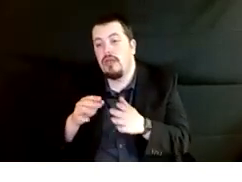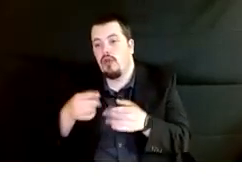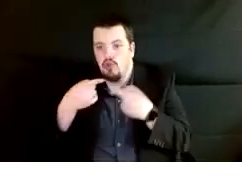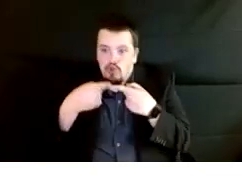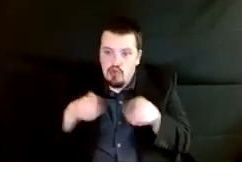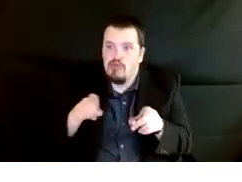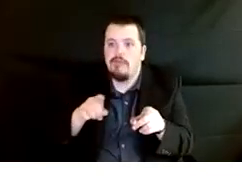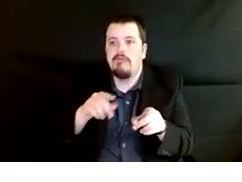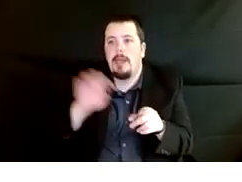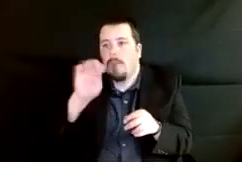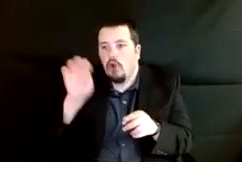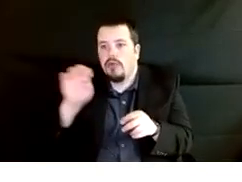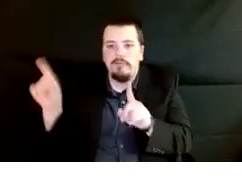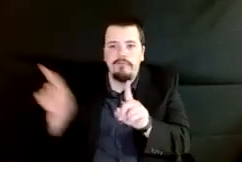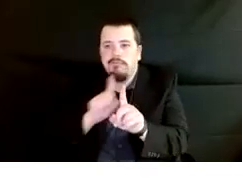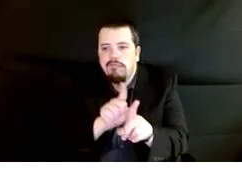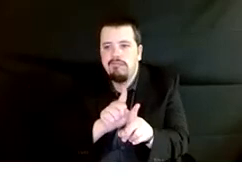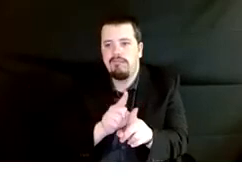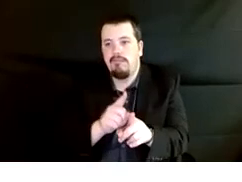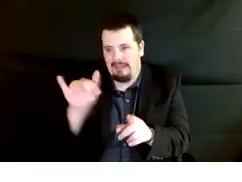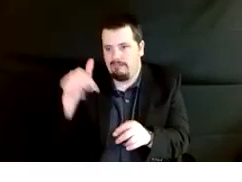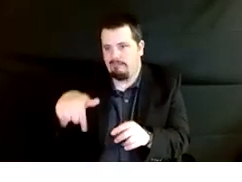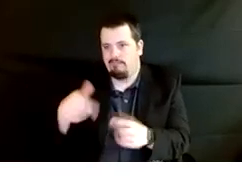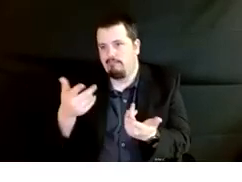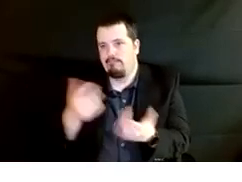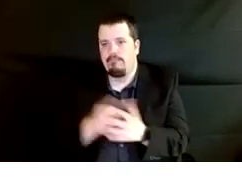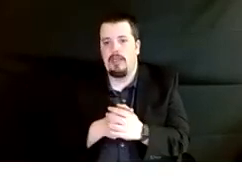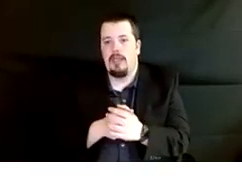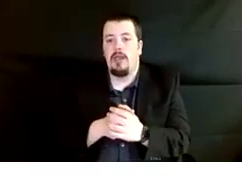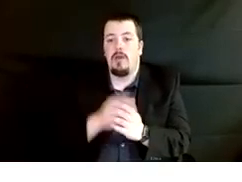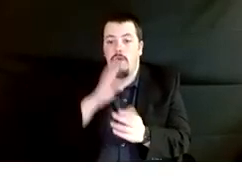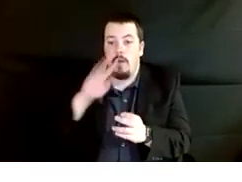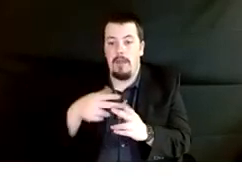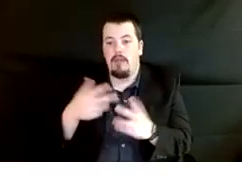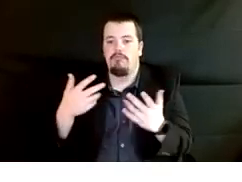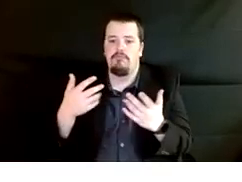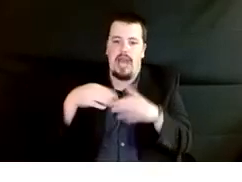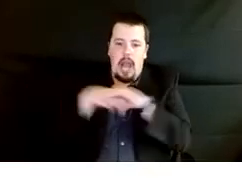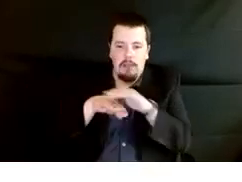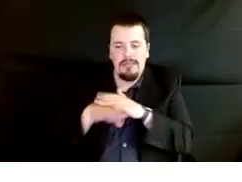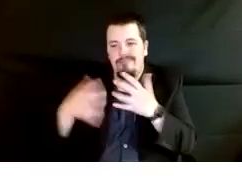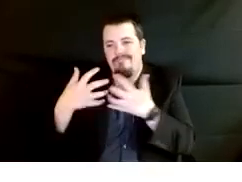an emergency like this pandemic, we talked about accommodations that need to be made, we talked